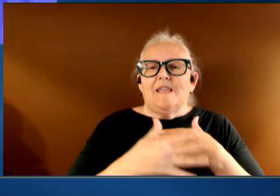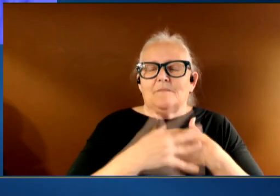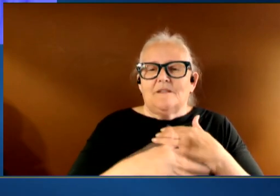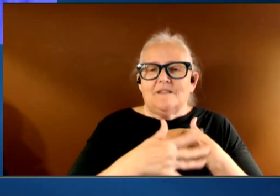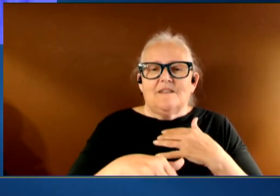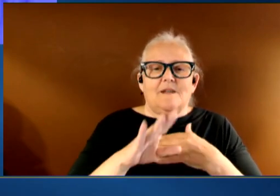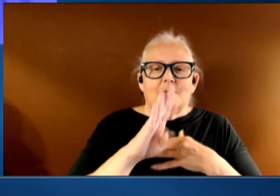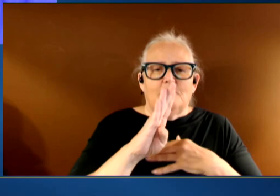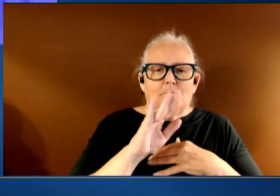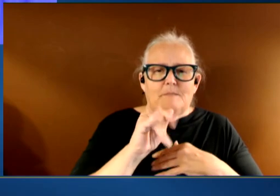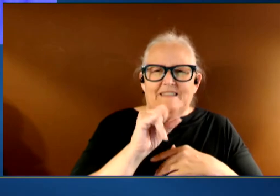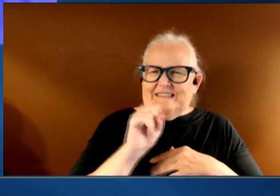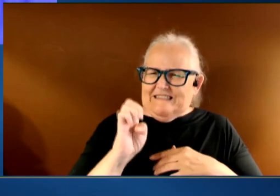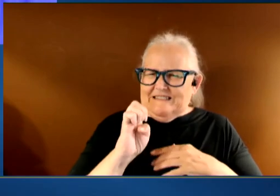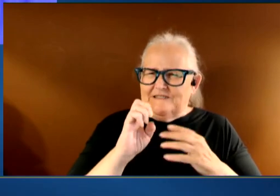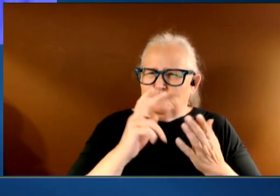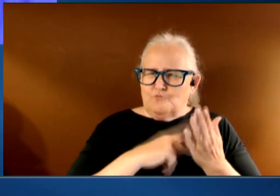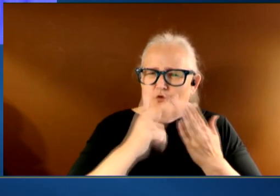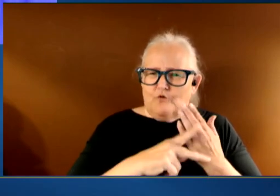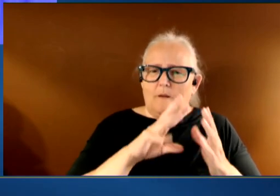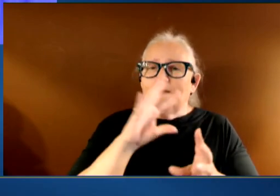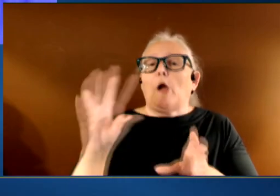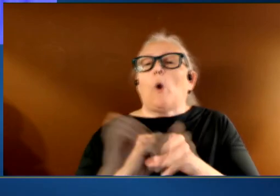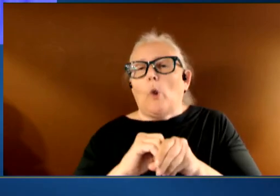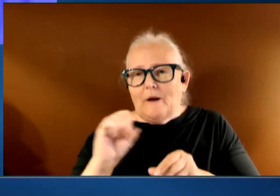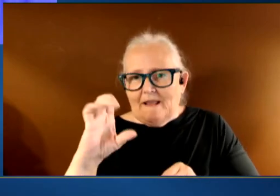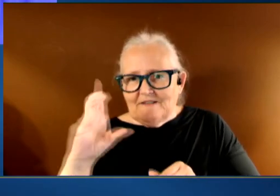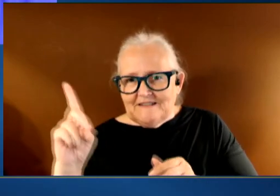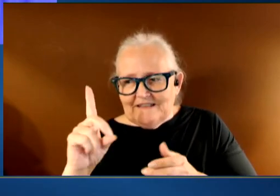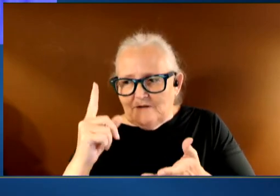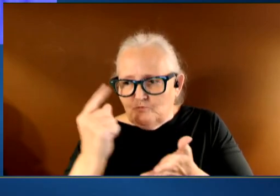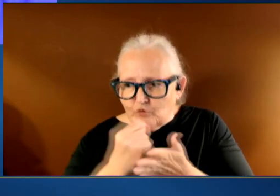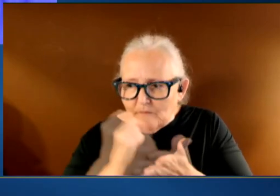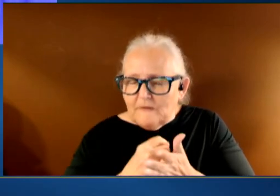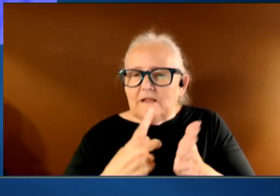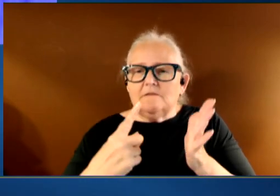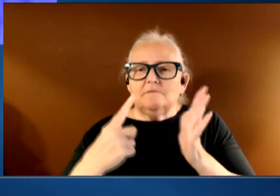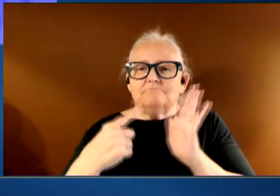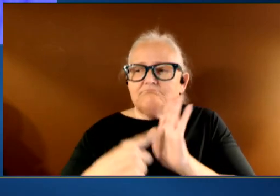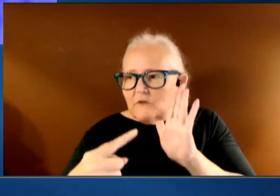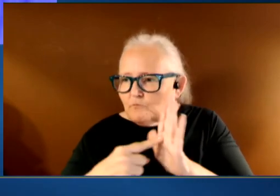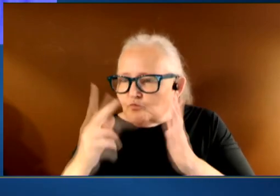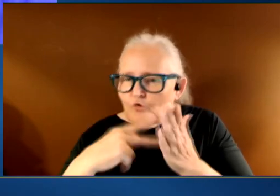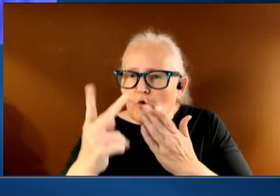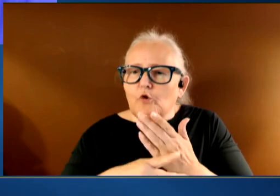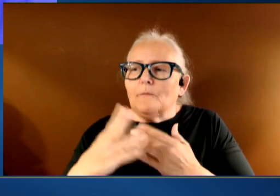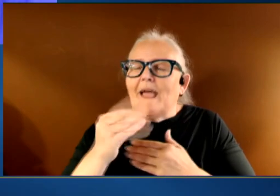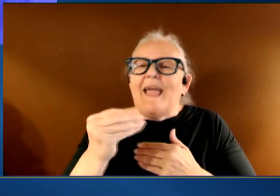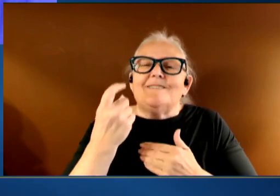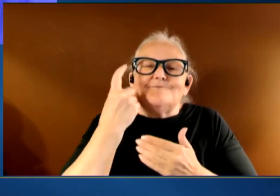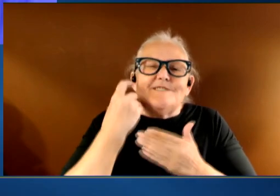including SCD treatment demonstration program and the SCD newborn screening program. So,